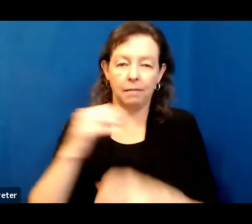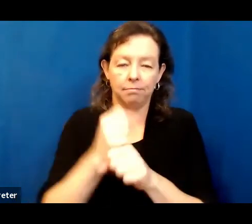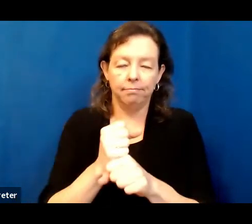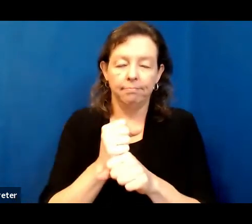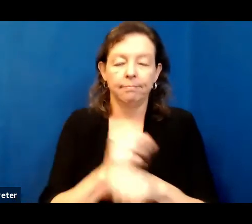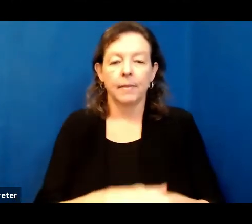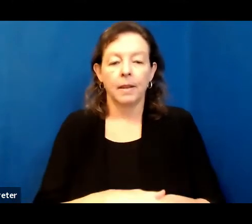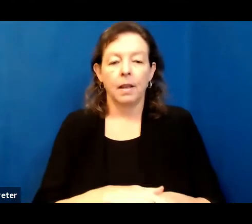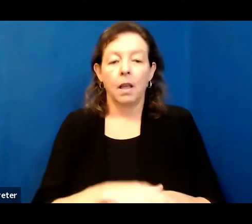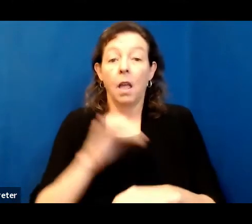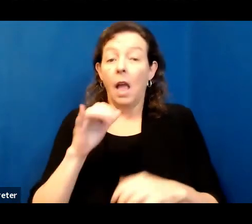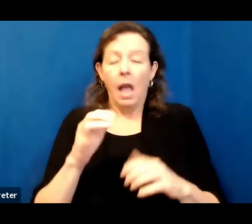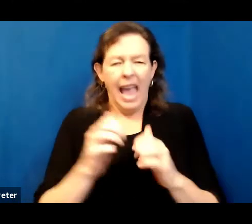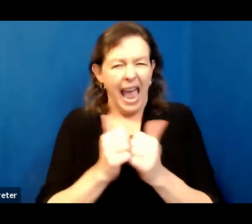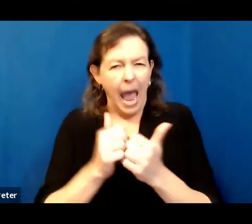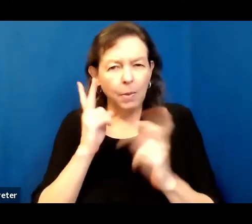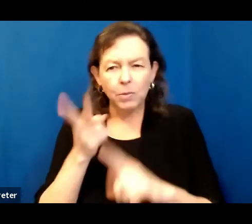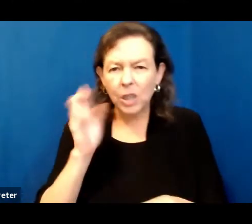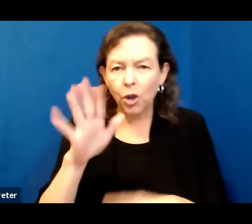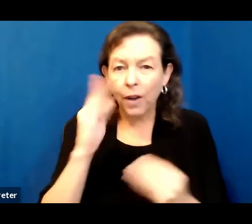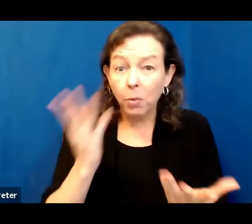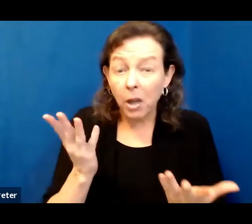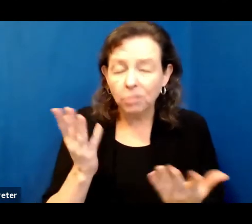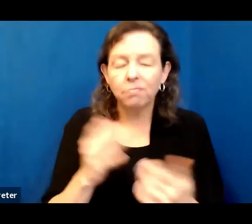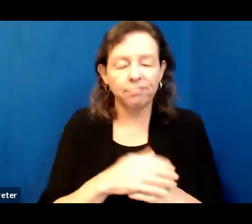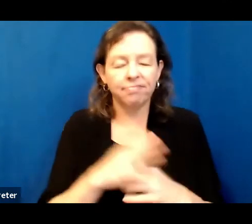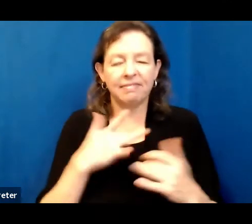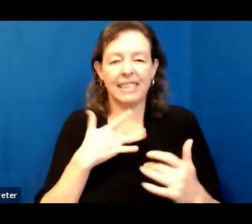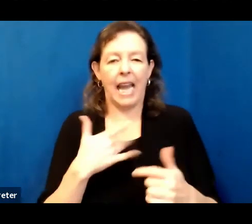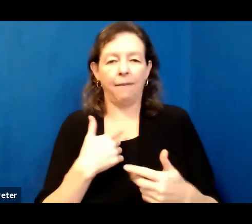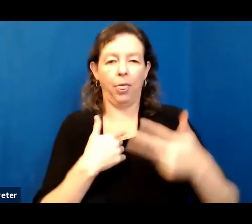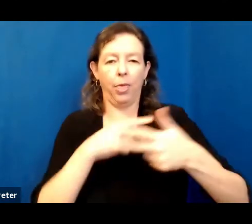So how do they steal it? Well, there's generally three broad ways,